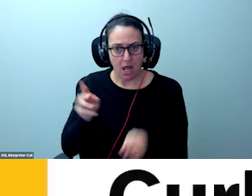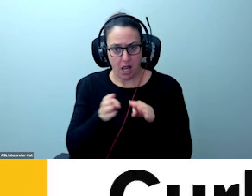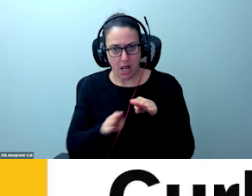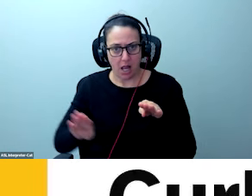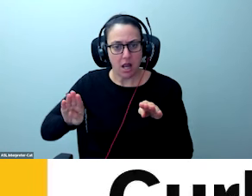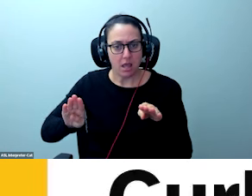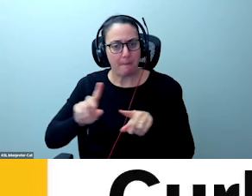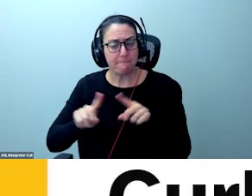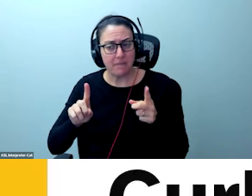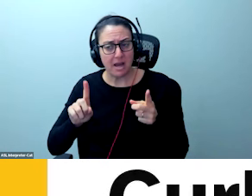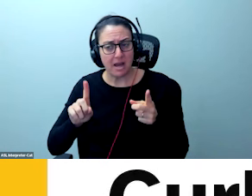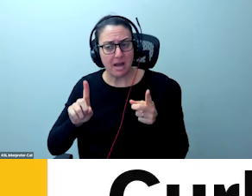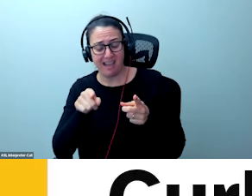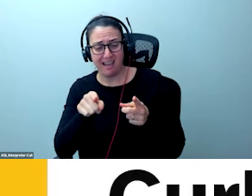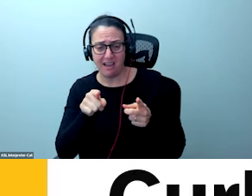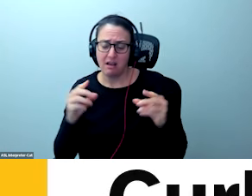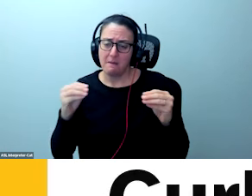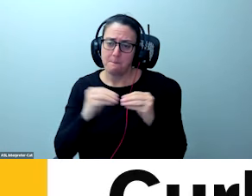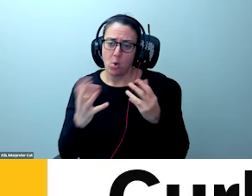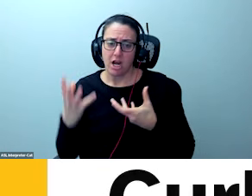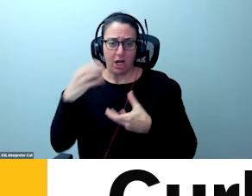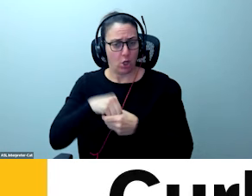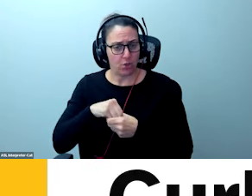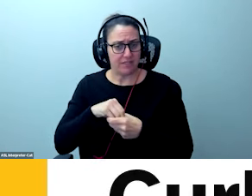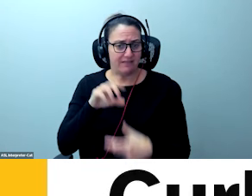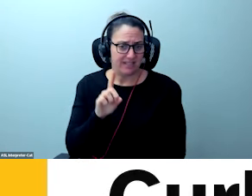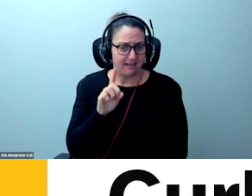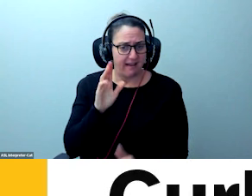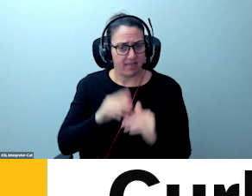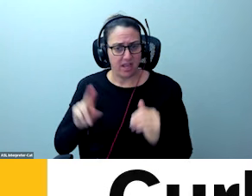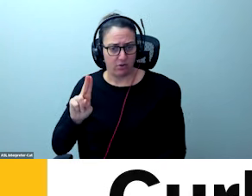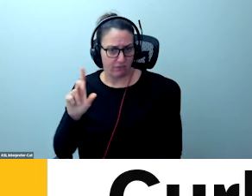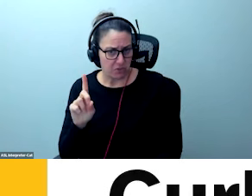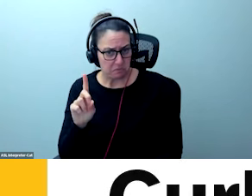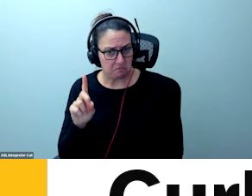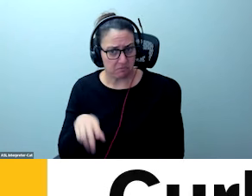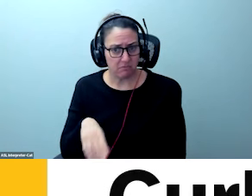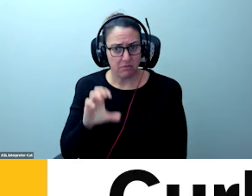but it's an artifact, I'd say more of inclusive design than universal design. And the curb cut goes back.